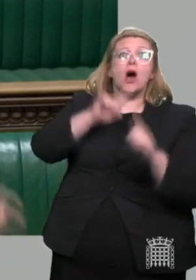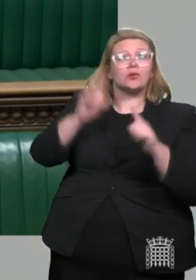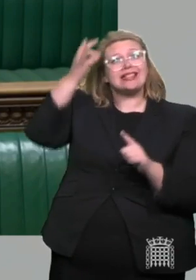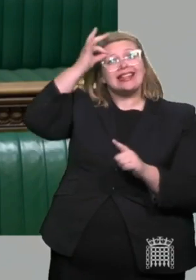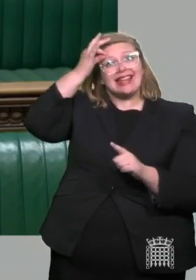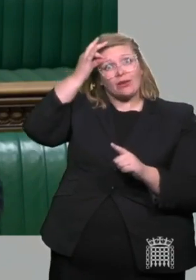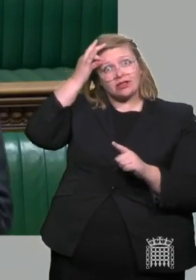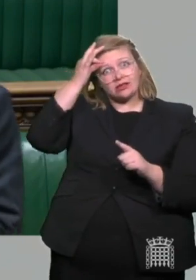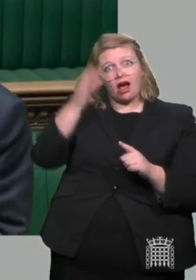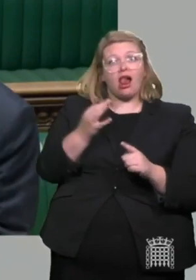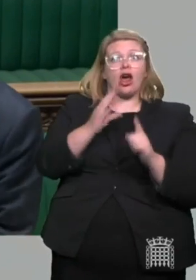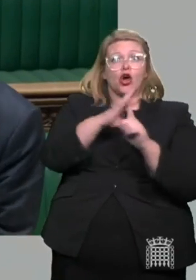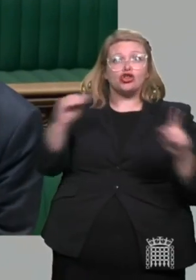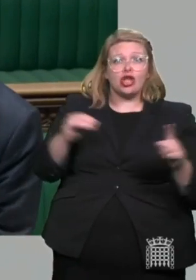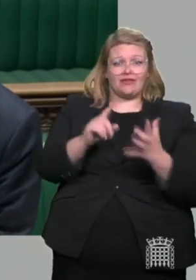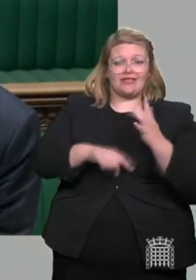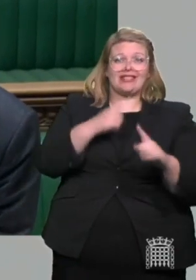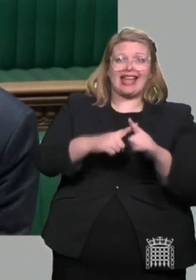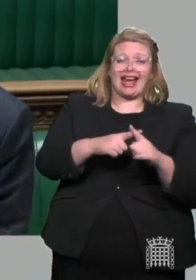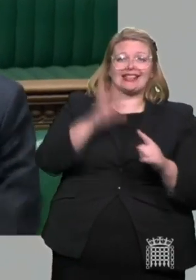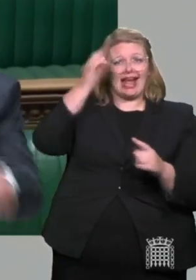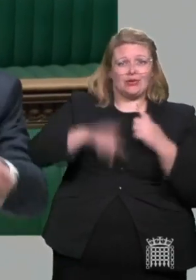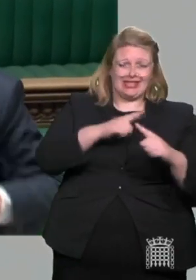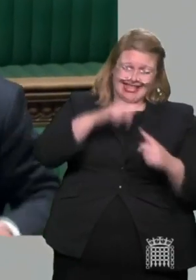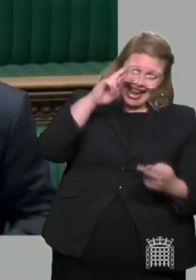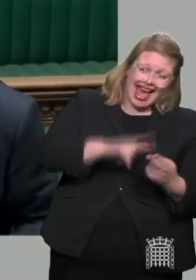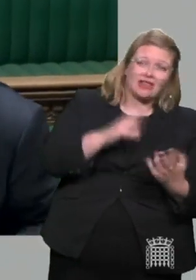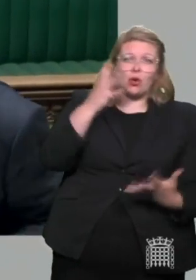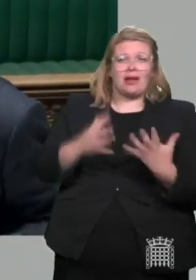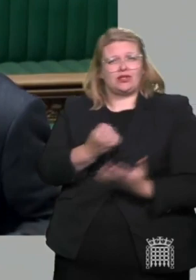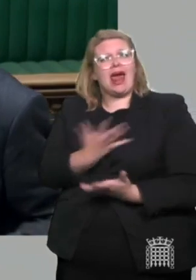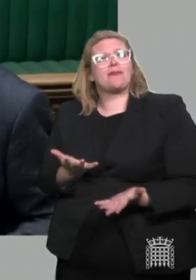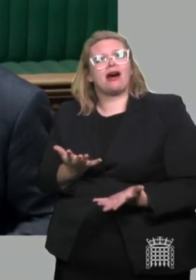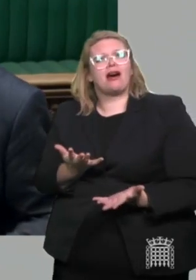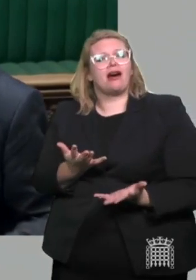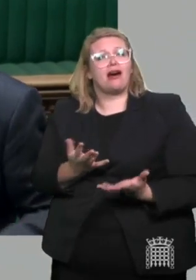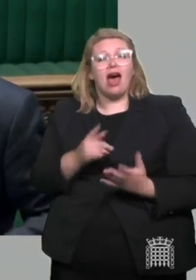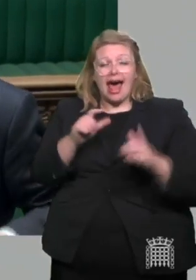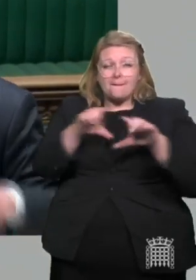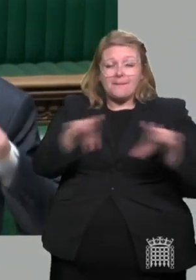and Liberal Democrat councils charge you £120 more. That, I think, is the issue upon which the